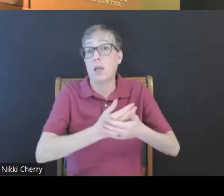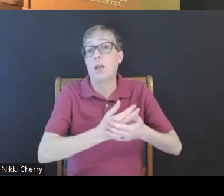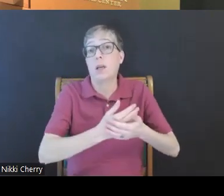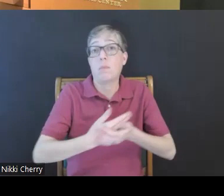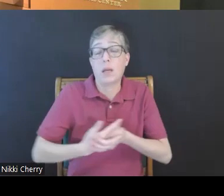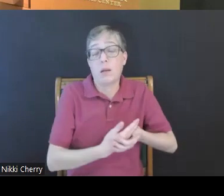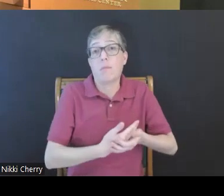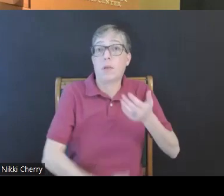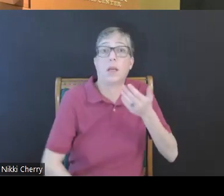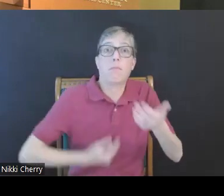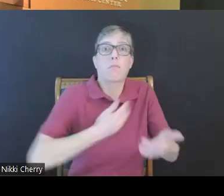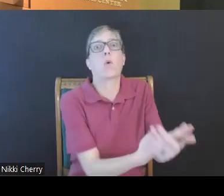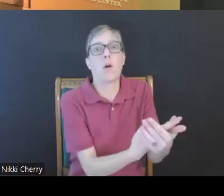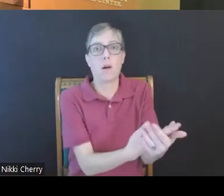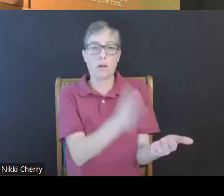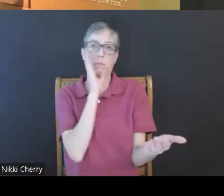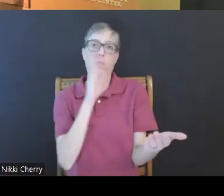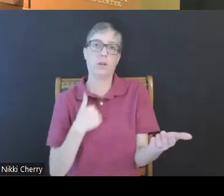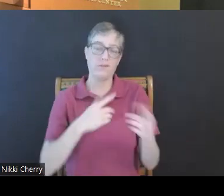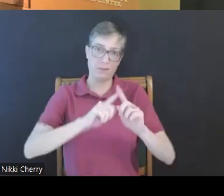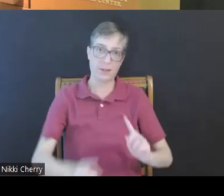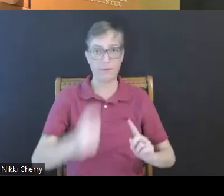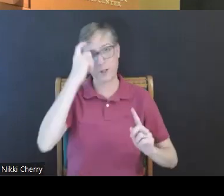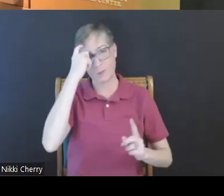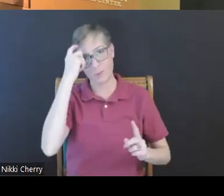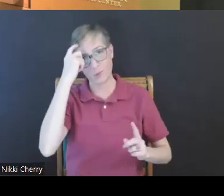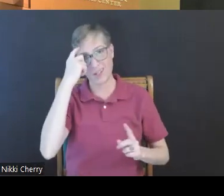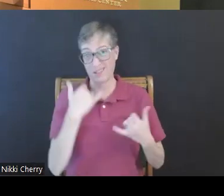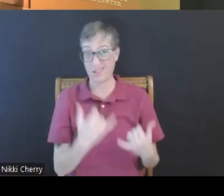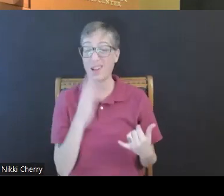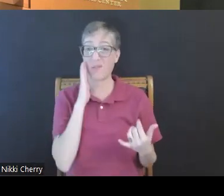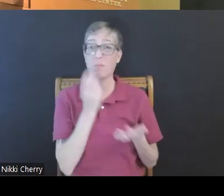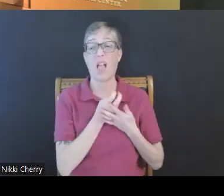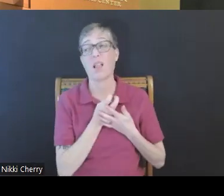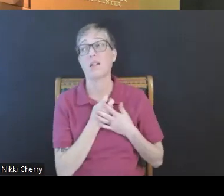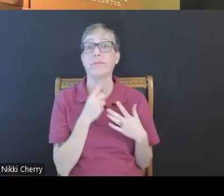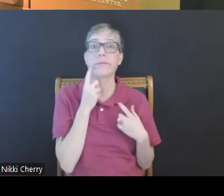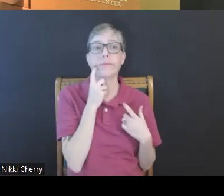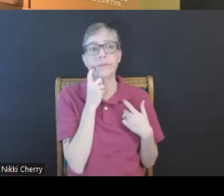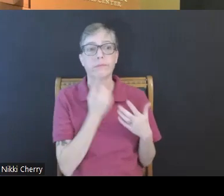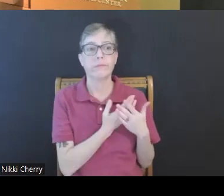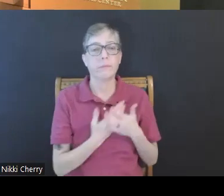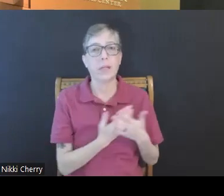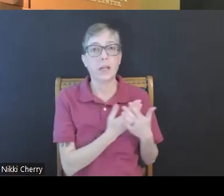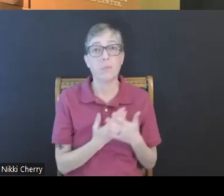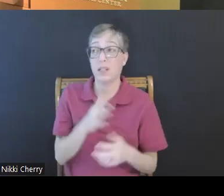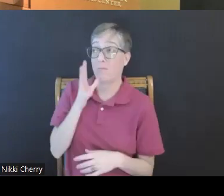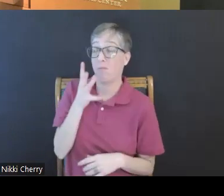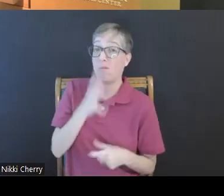different Hardware it's gonna have a different brain and now you're gonna have a really fussy baby with a mother who's really stressed out and there's this thing called attachment that's very